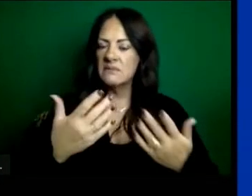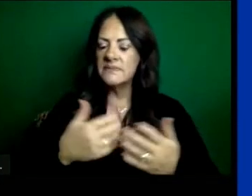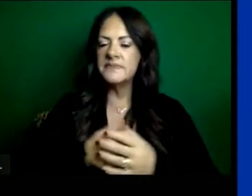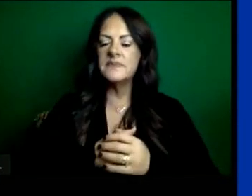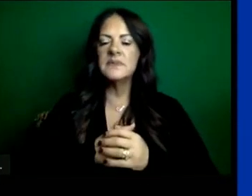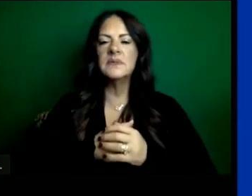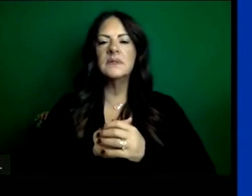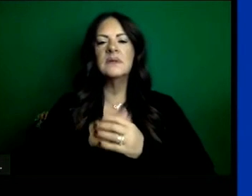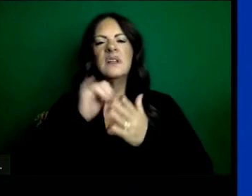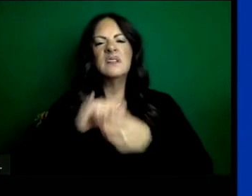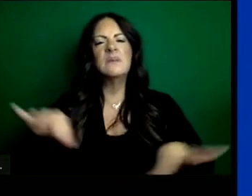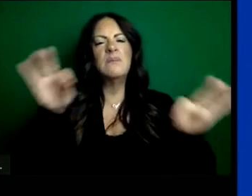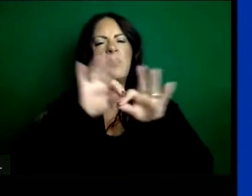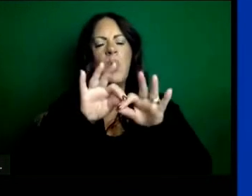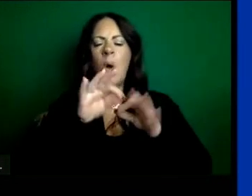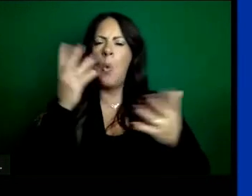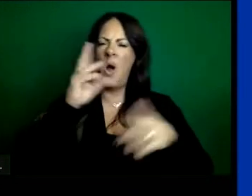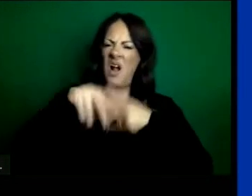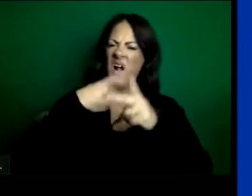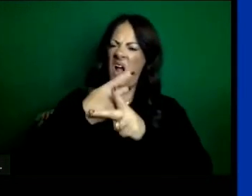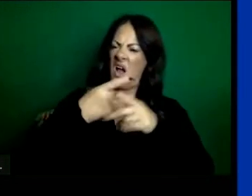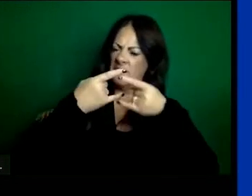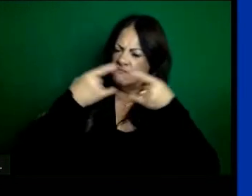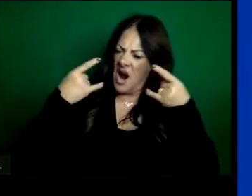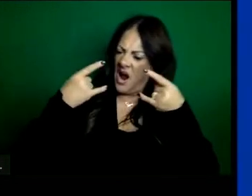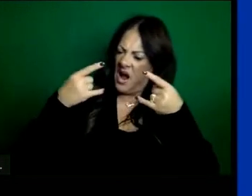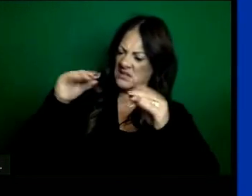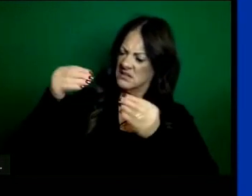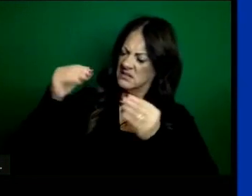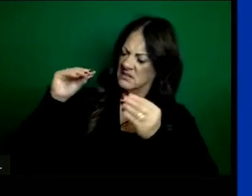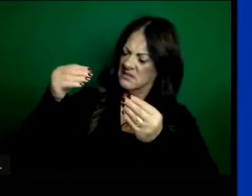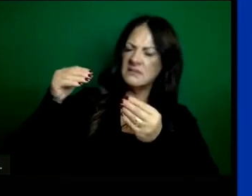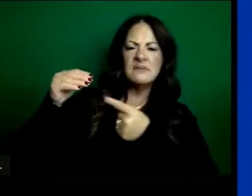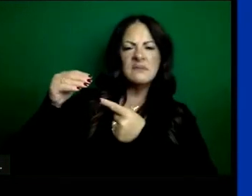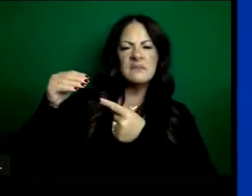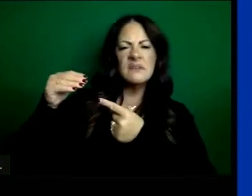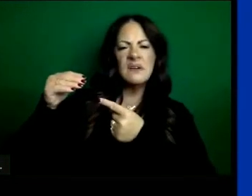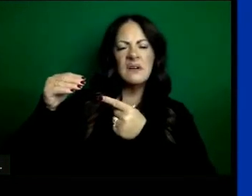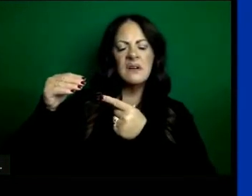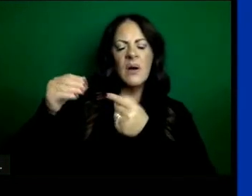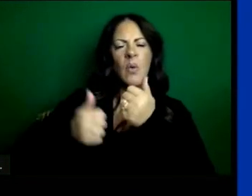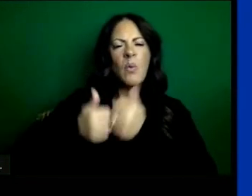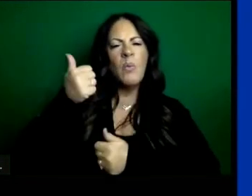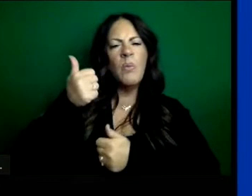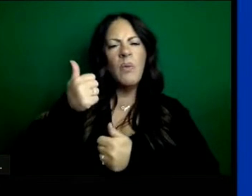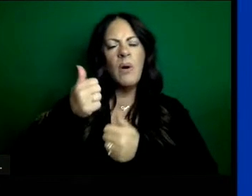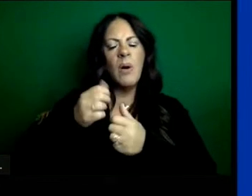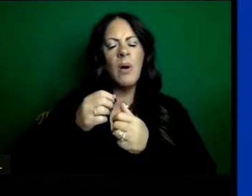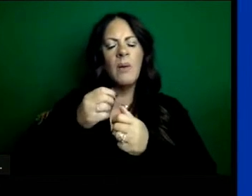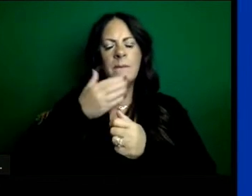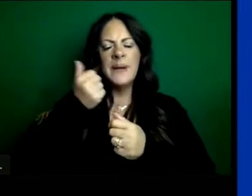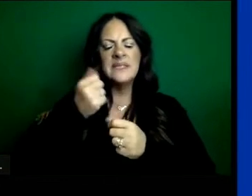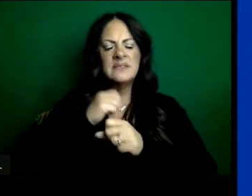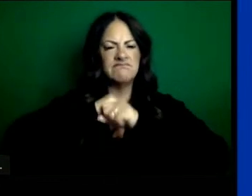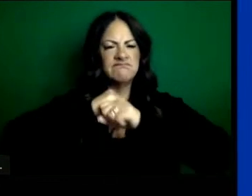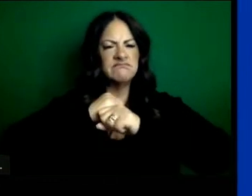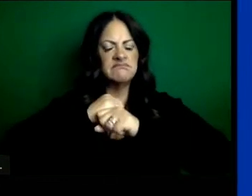WHAT YOU NEED TO KNOW, DIFFERENT TODAY THAN WE REALLY WANT YOU TO PAY ATTENTION TO